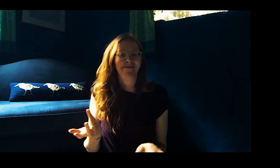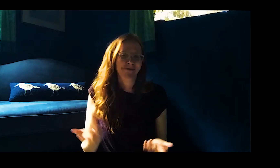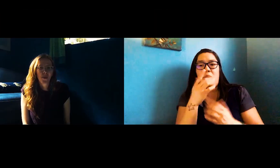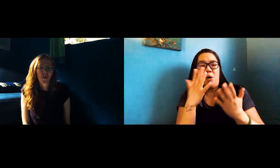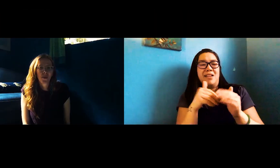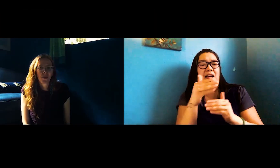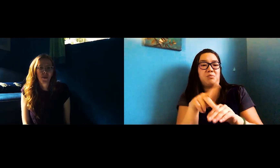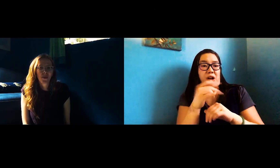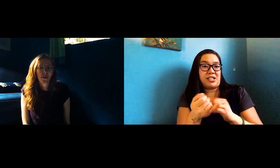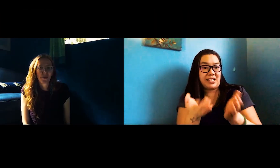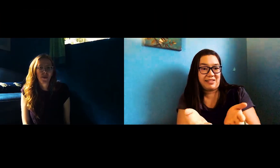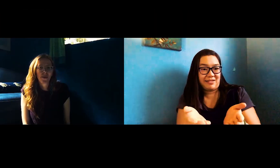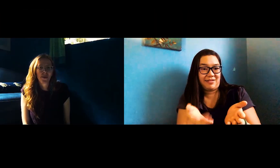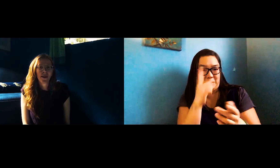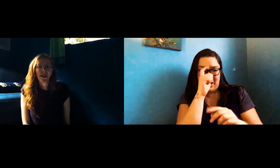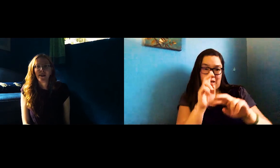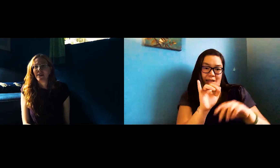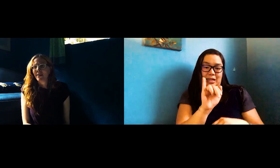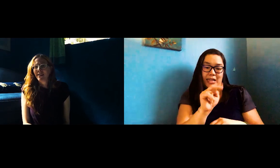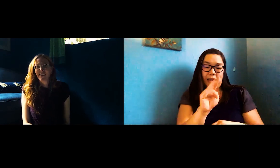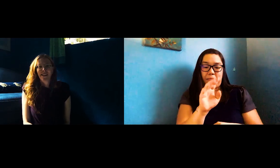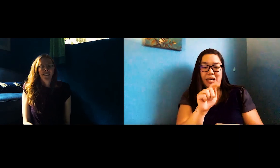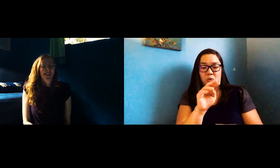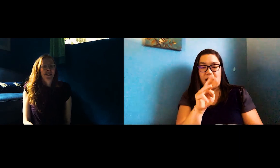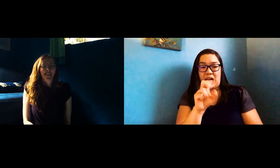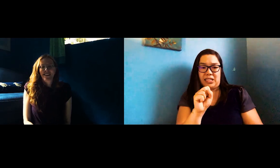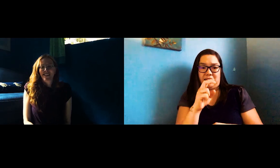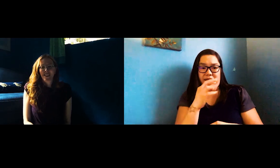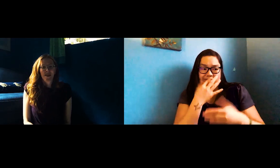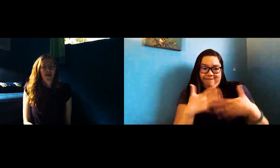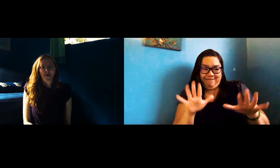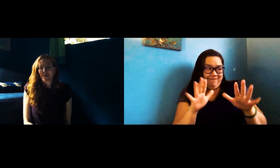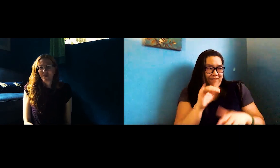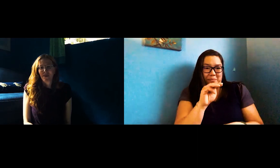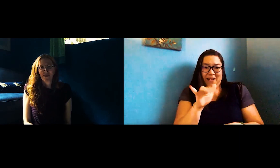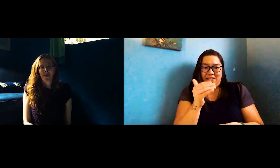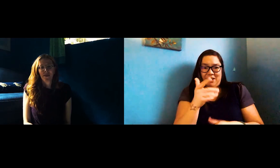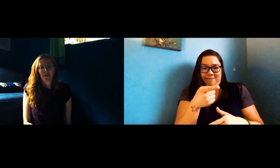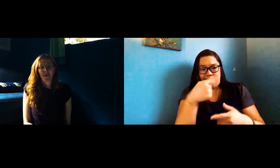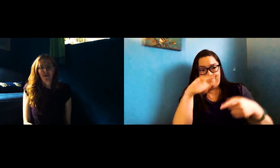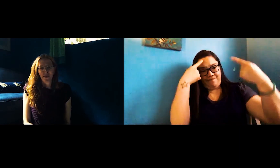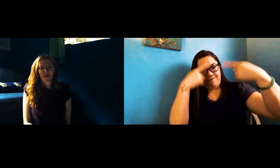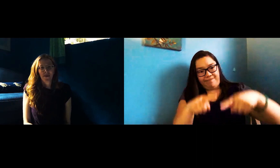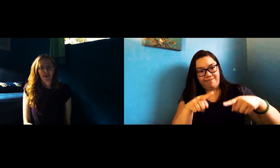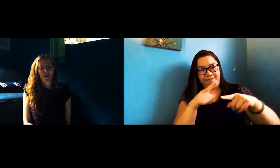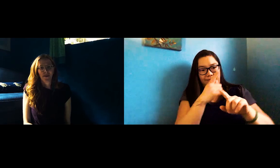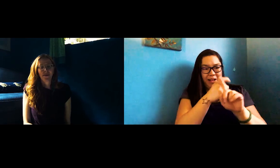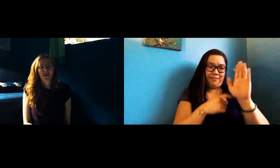What is your next project? I know that in between us is almost going to be over. I know that you had